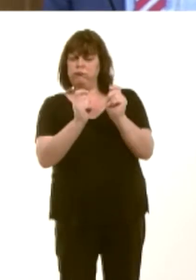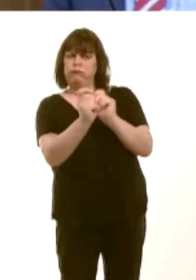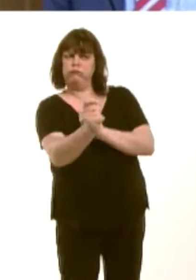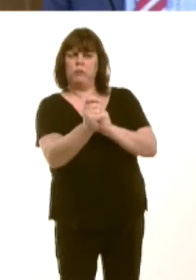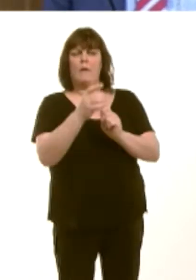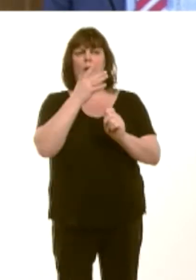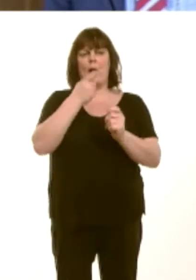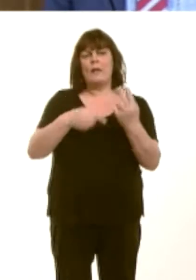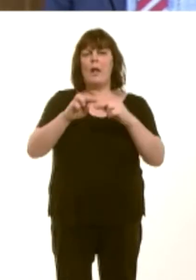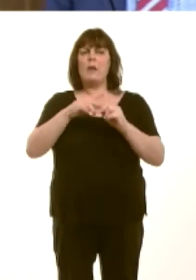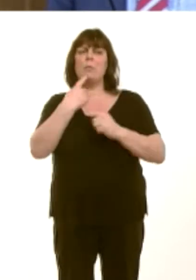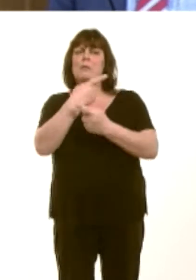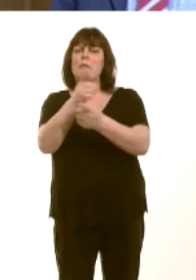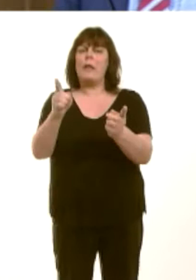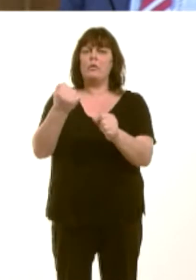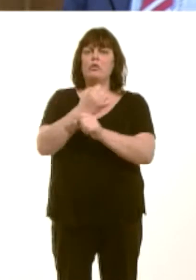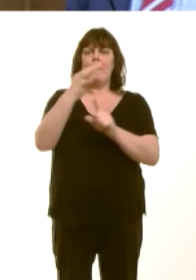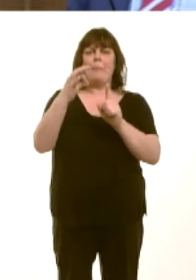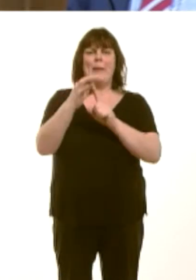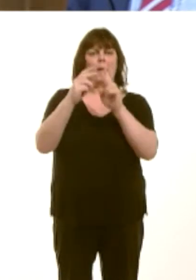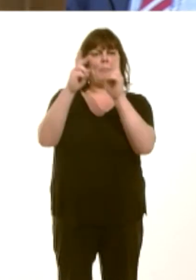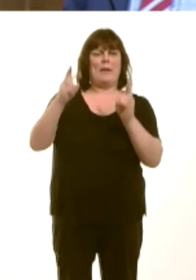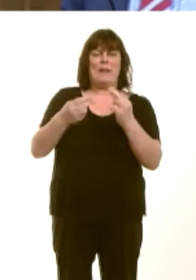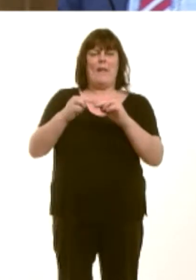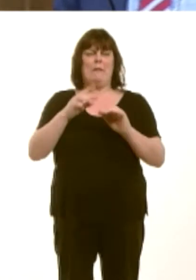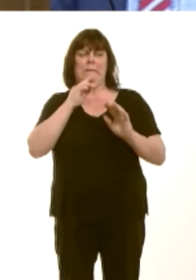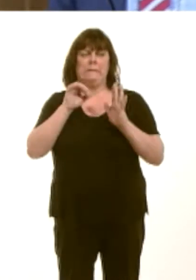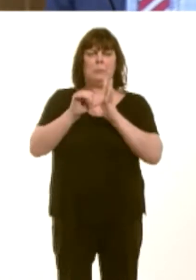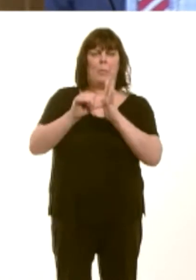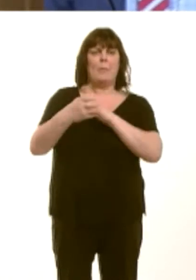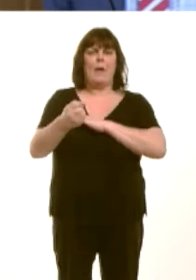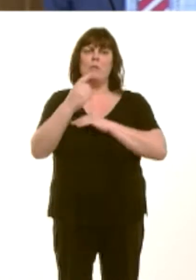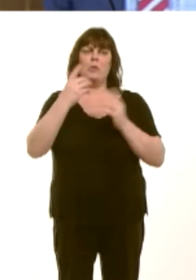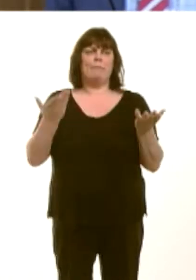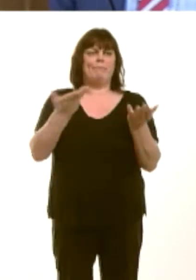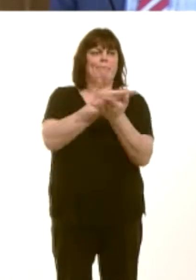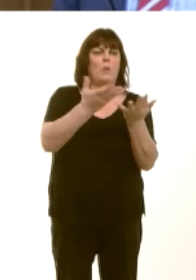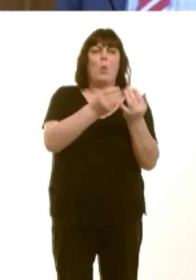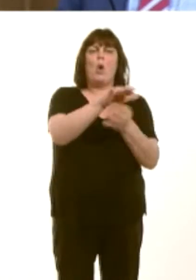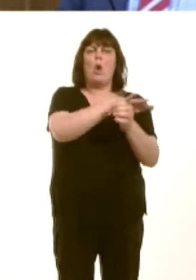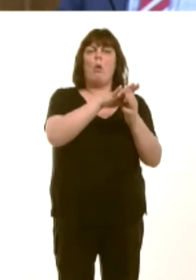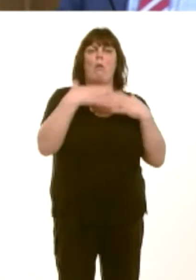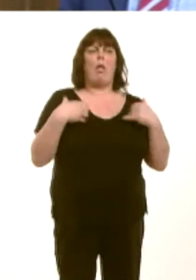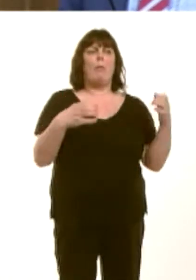have a difficulty with this, to talk to the local health board, and of course, to plan